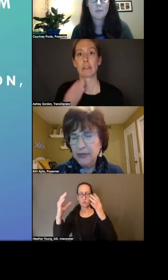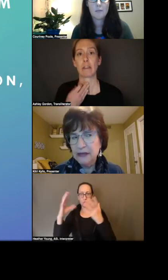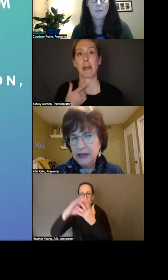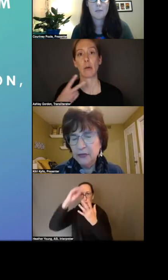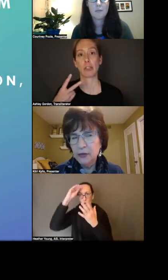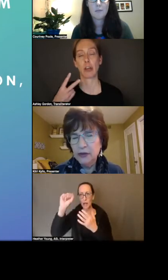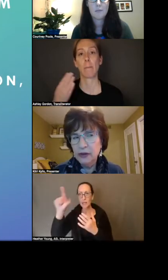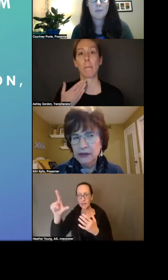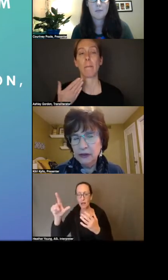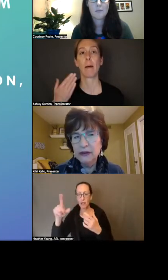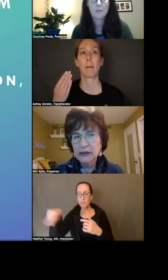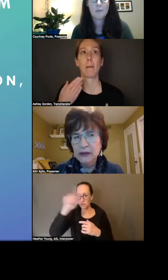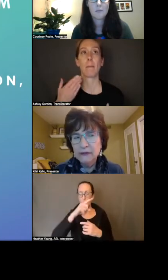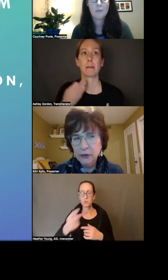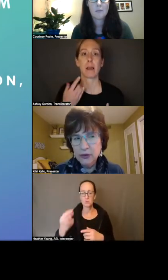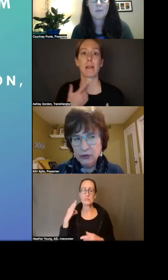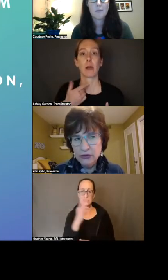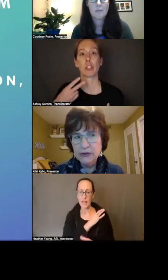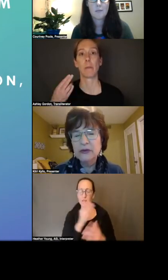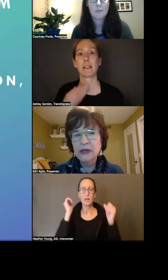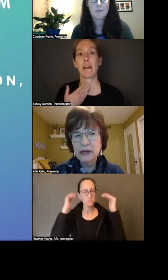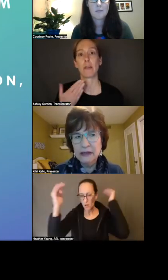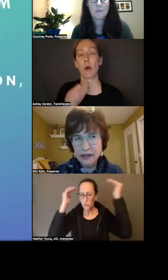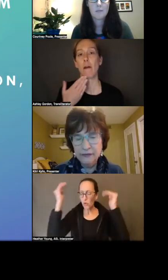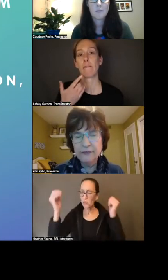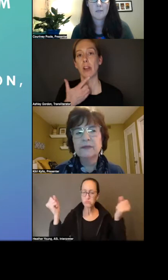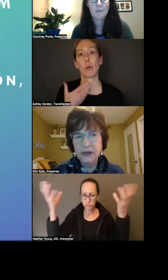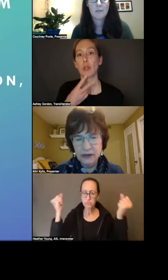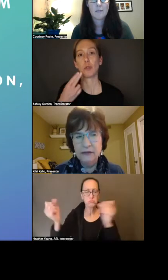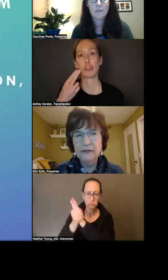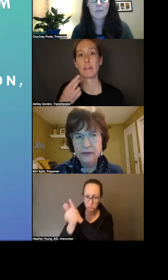by staff who were adult, fluent users, deaf themselves,